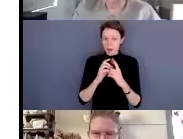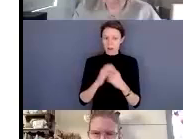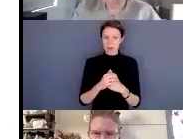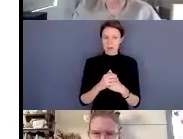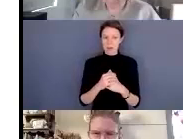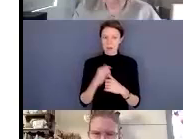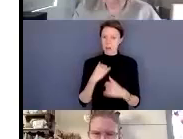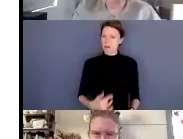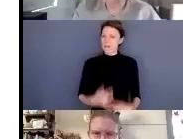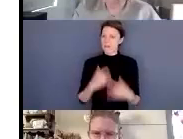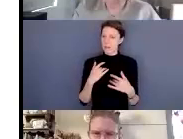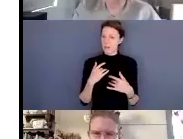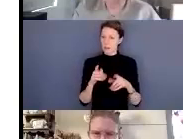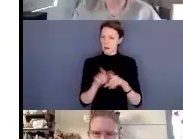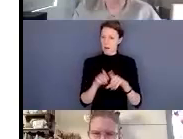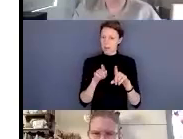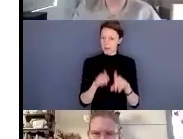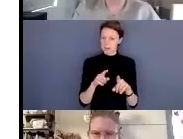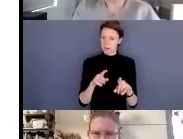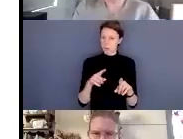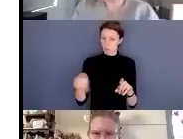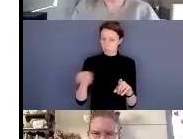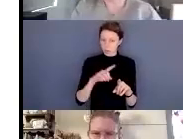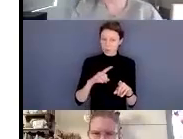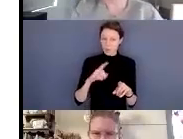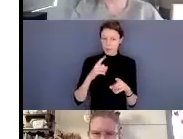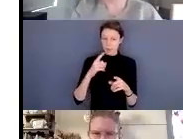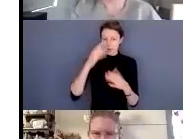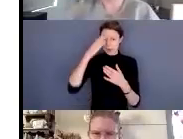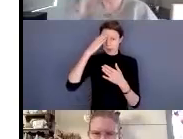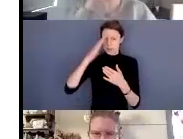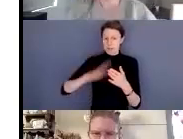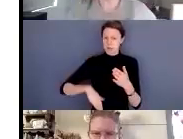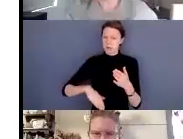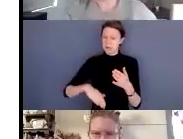think this is something that we all experience just as individuals. But in terms of advocacy,